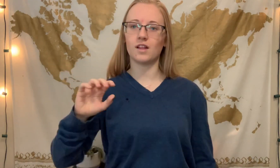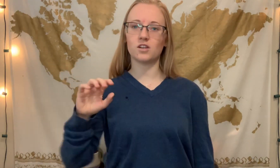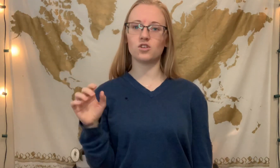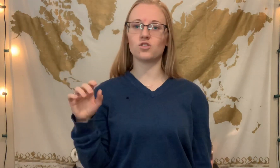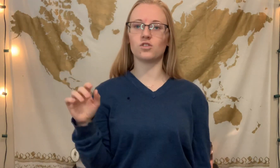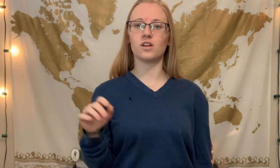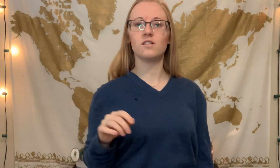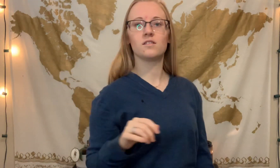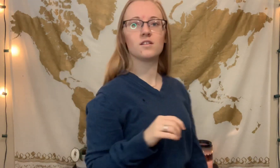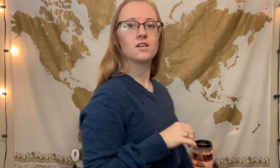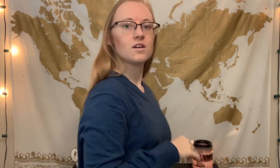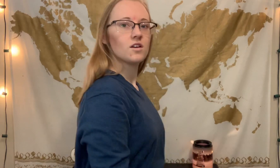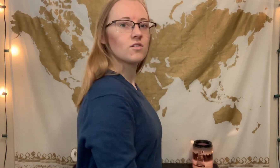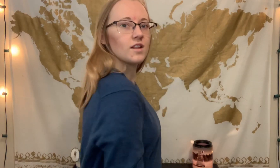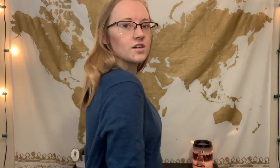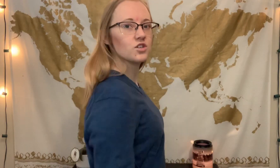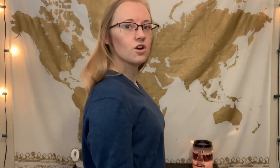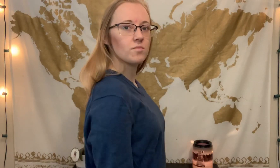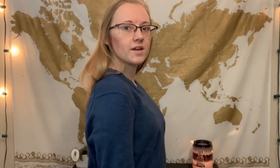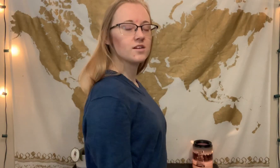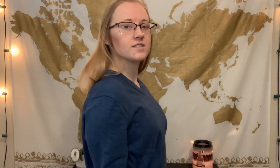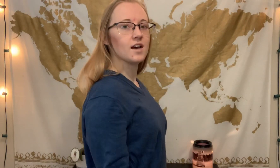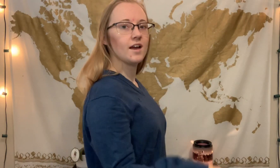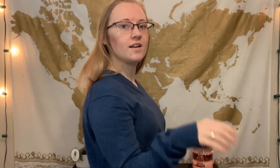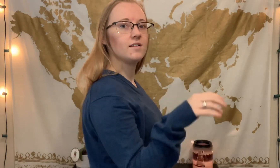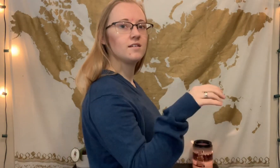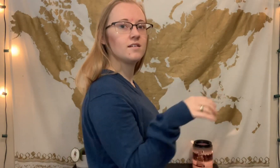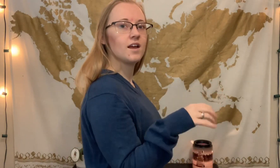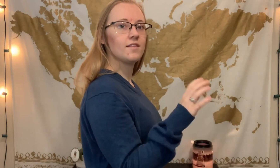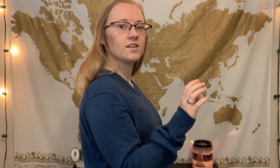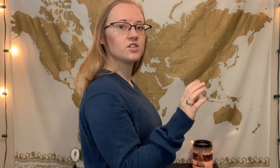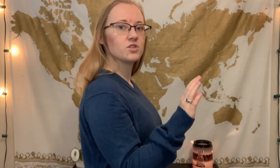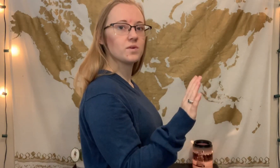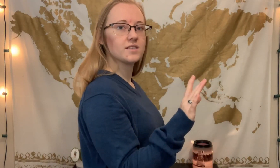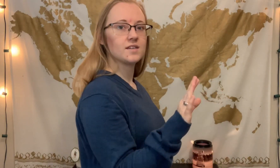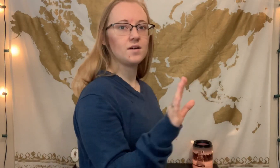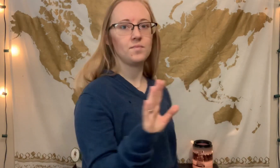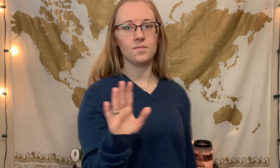relax your shoulder, relax your arm by your side and then just raise it up so